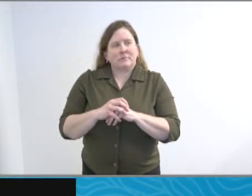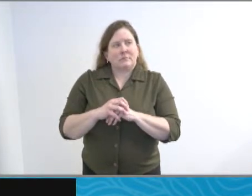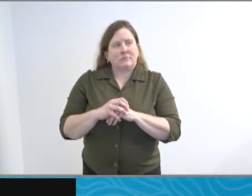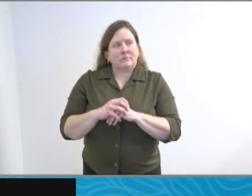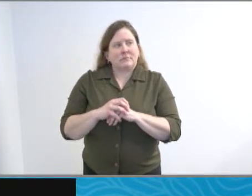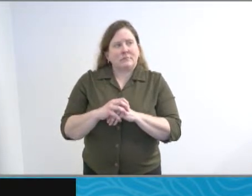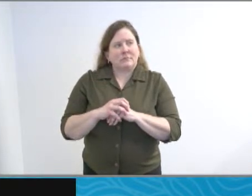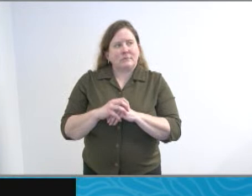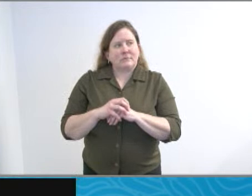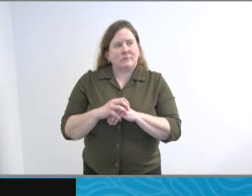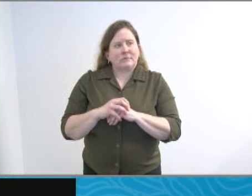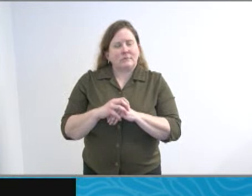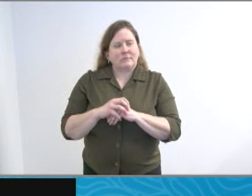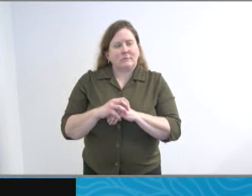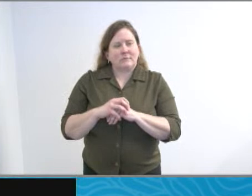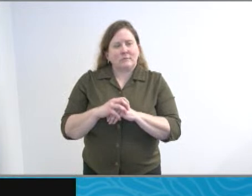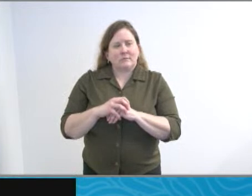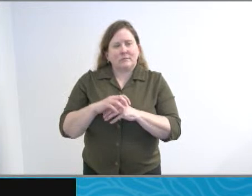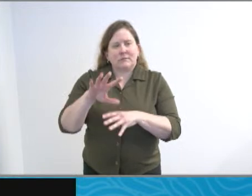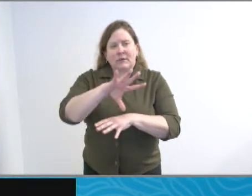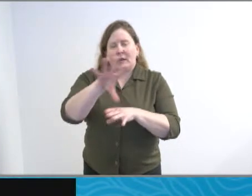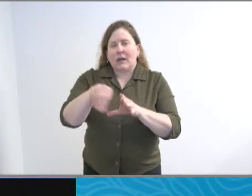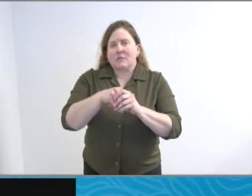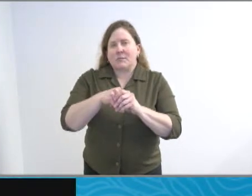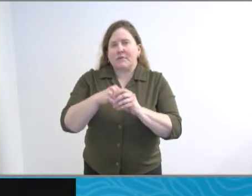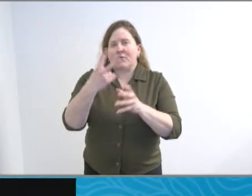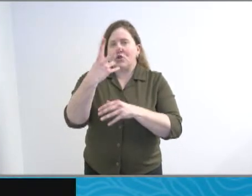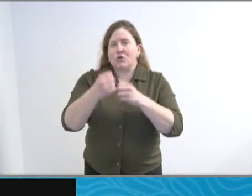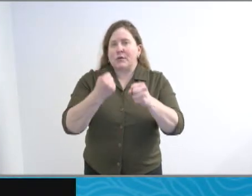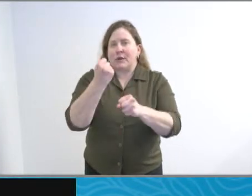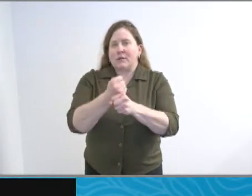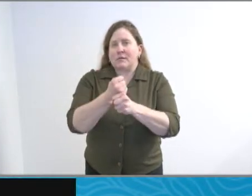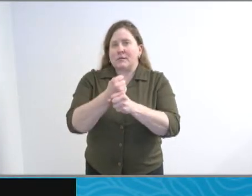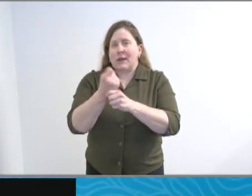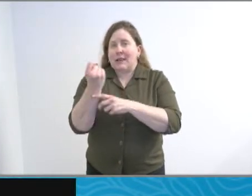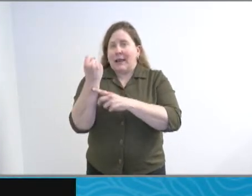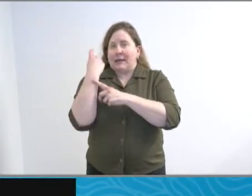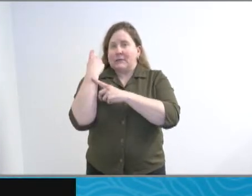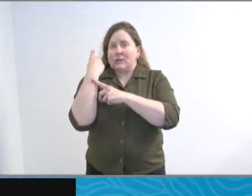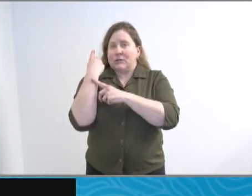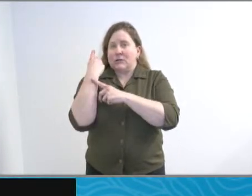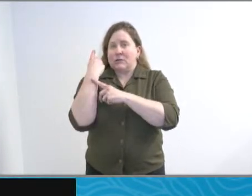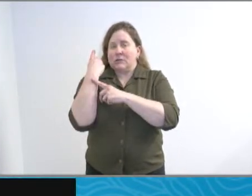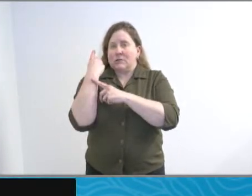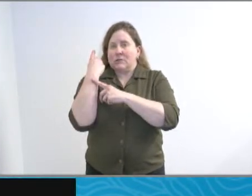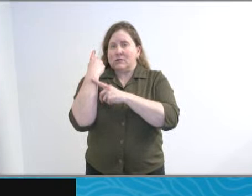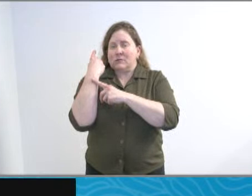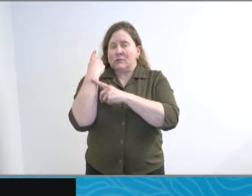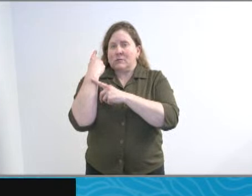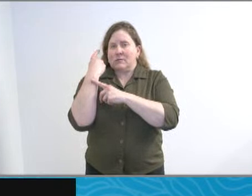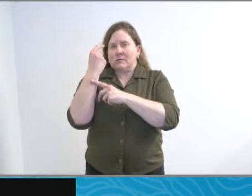of the slide, you see engagement for two years. You see last year's engagement, basically the thought exchange committee forum,